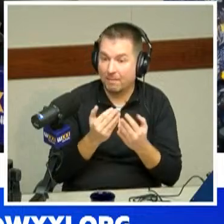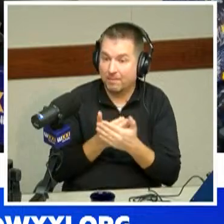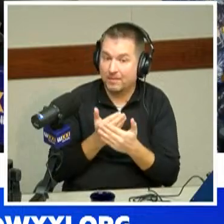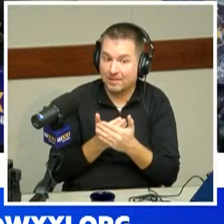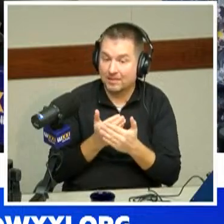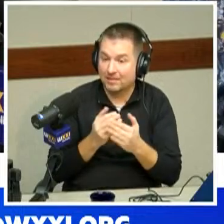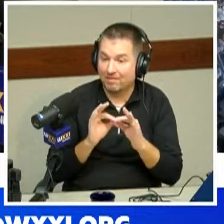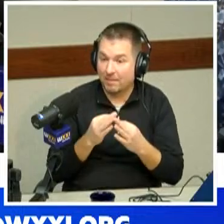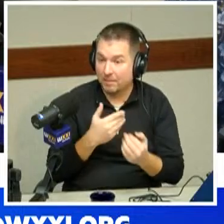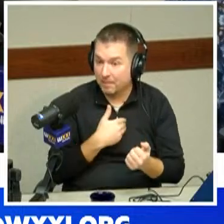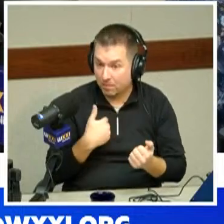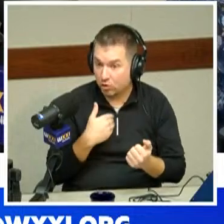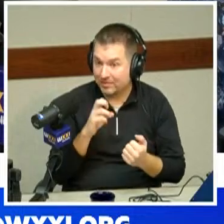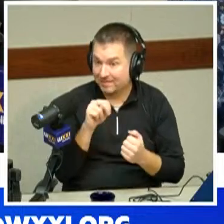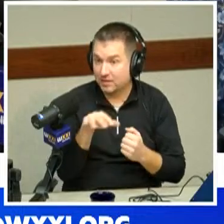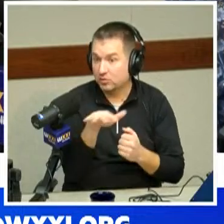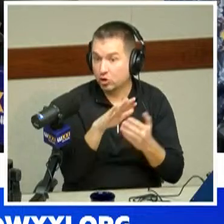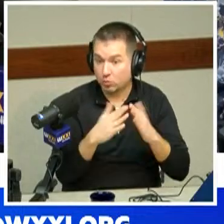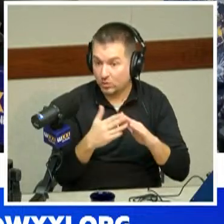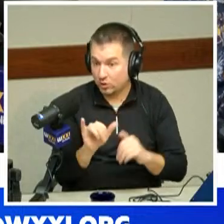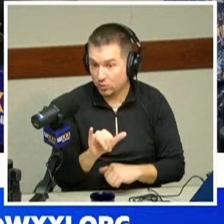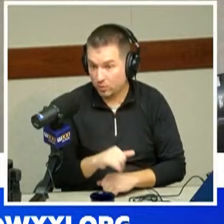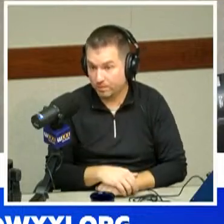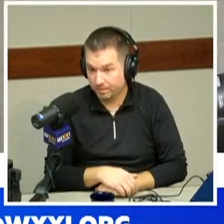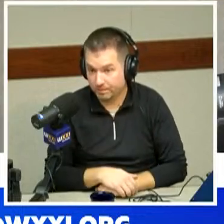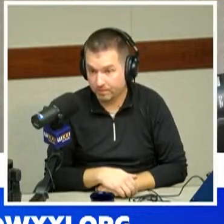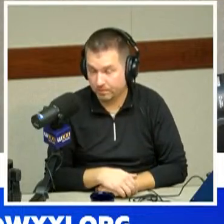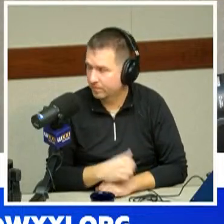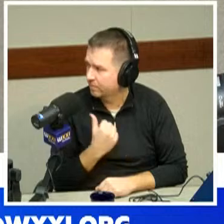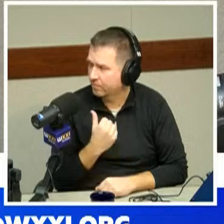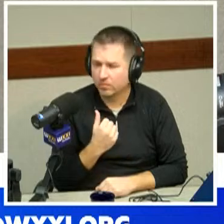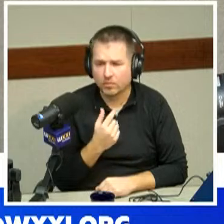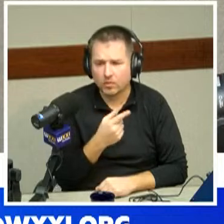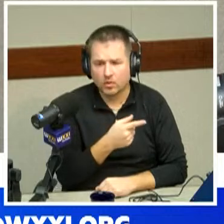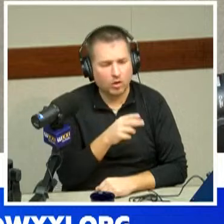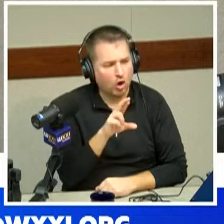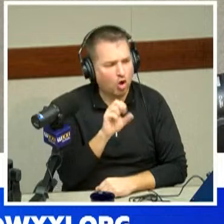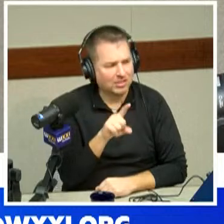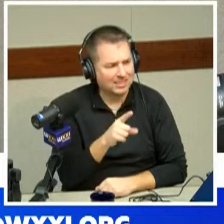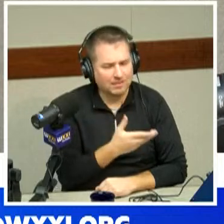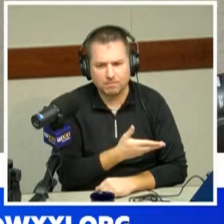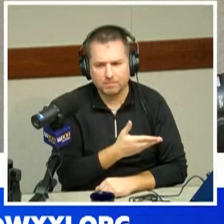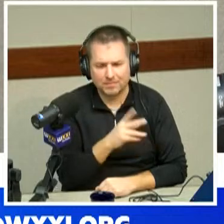know extended community members yeah how about with Rochester school of the deaf Karen do you